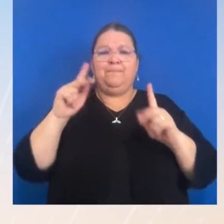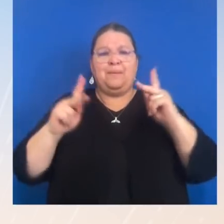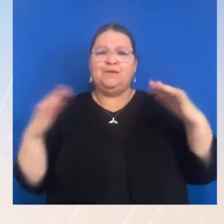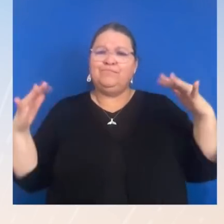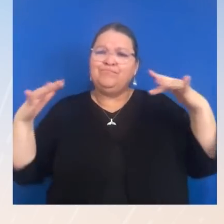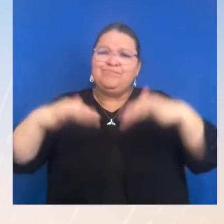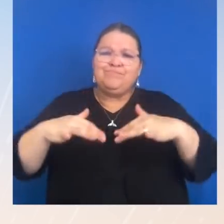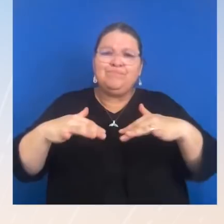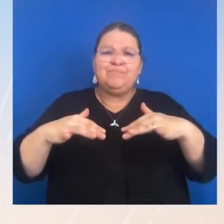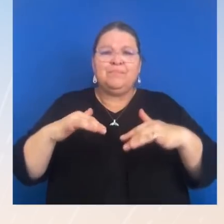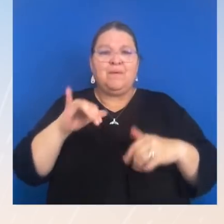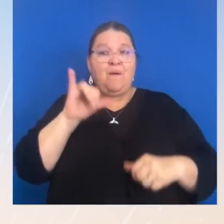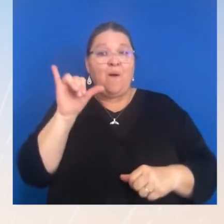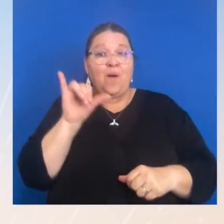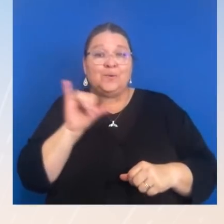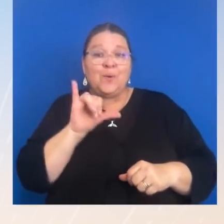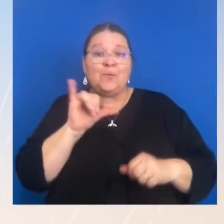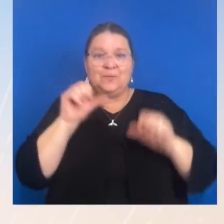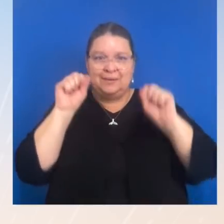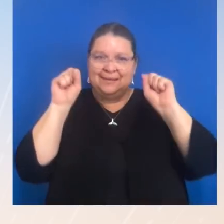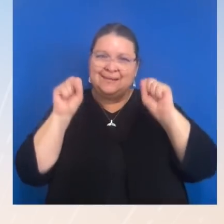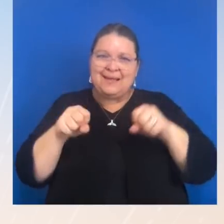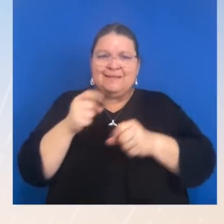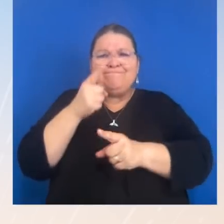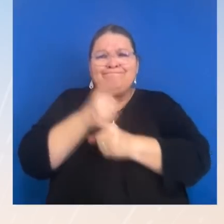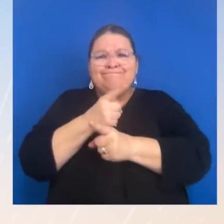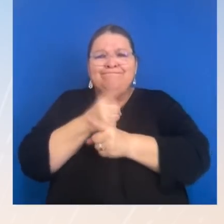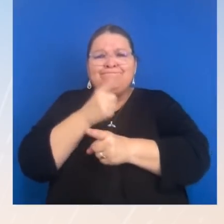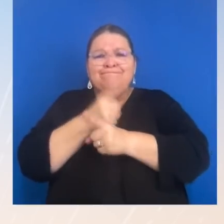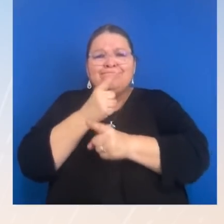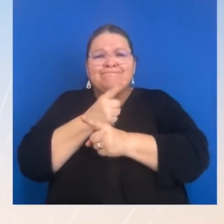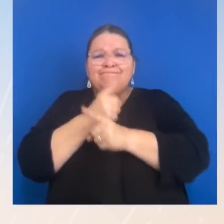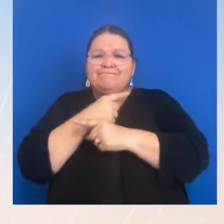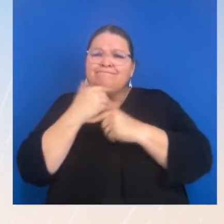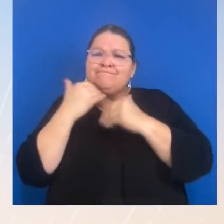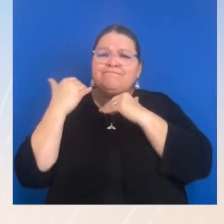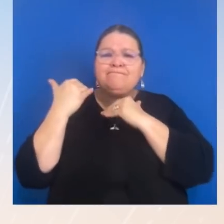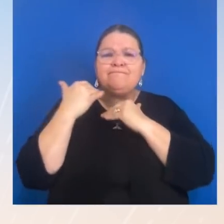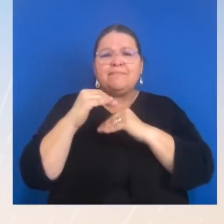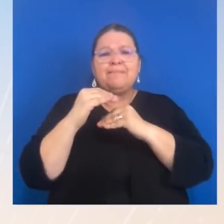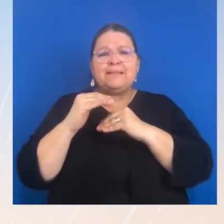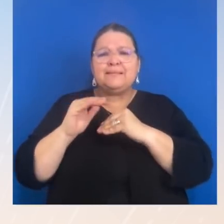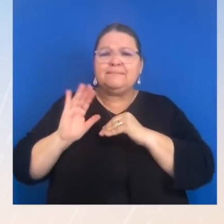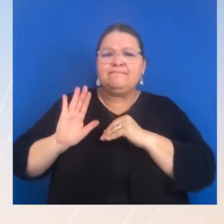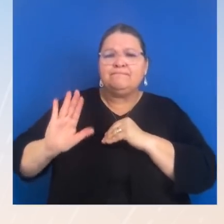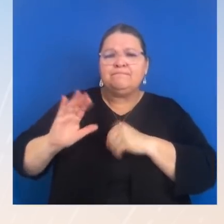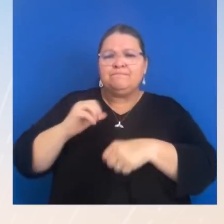That's part of the conversation that the President will have. We have provided a range of assistance in the past,